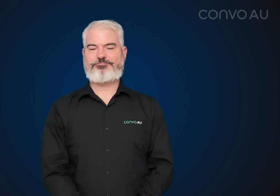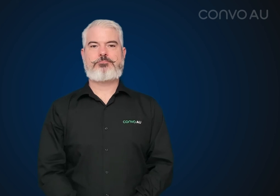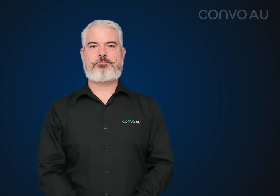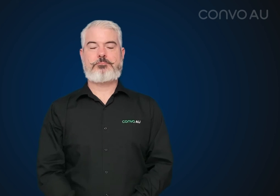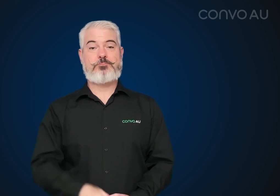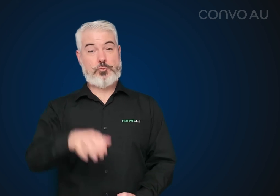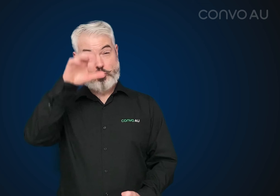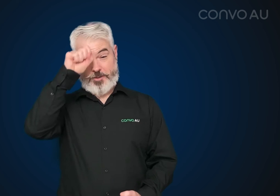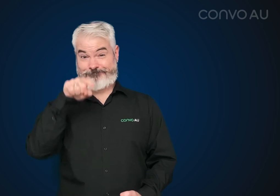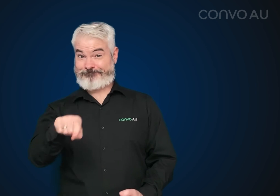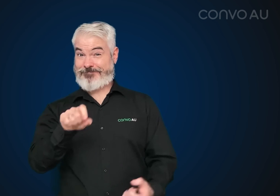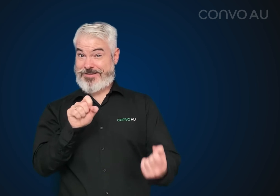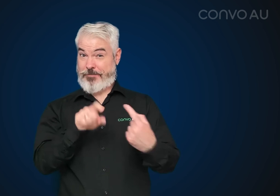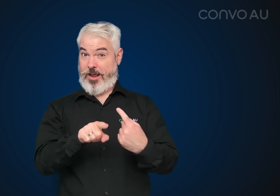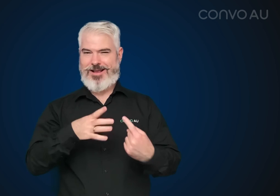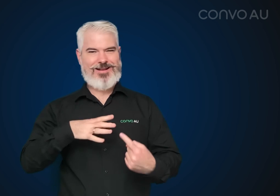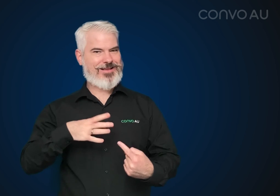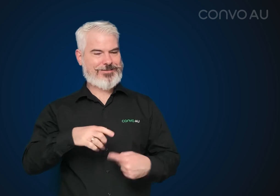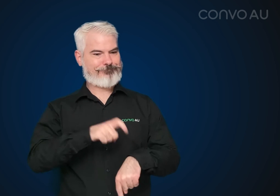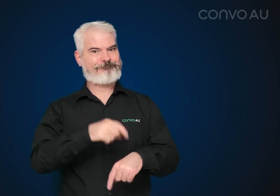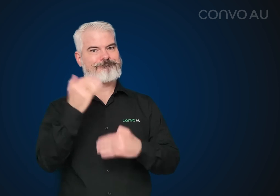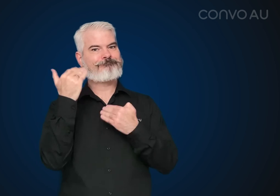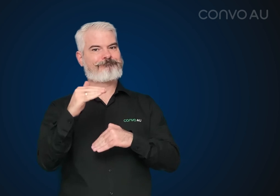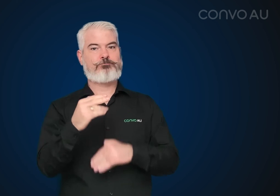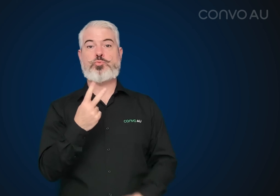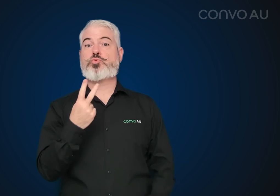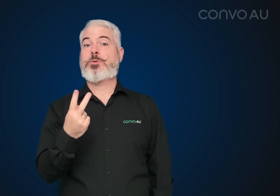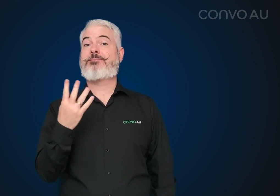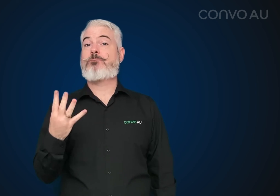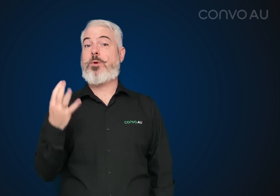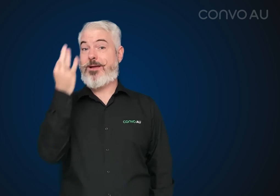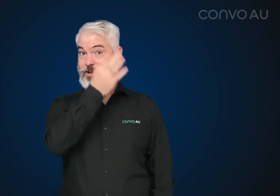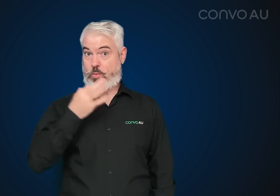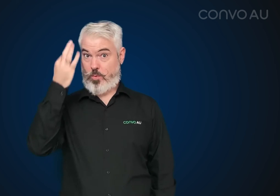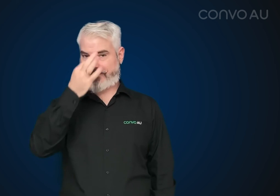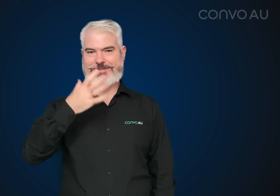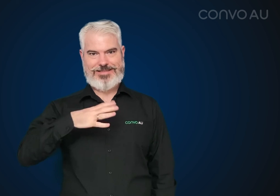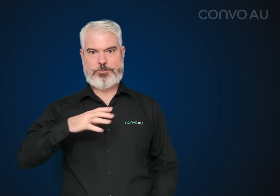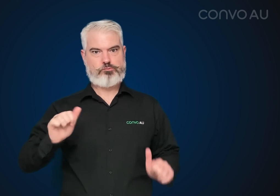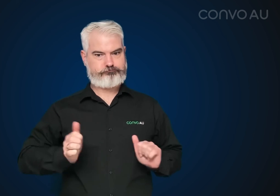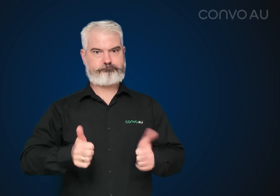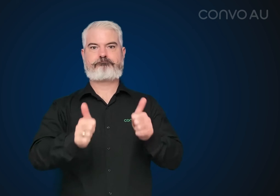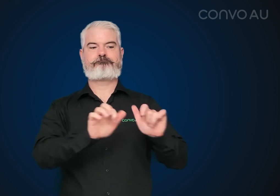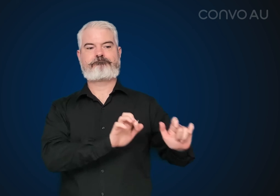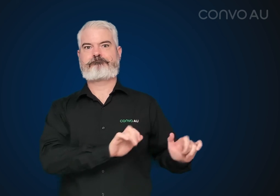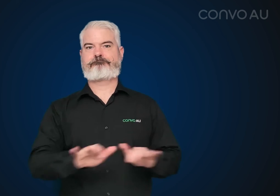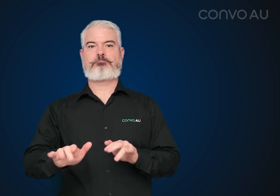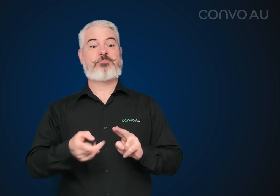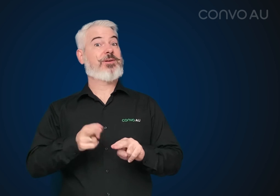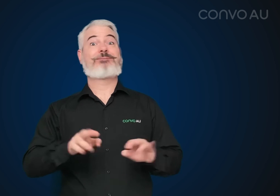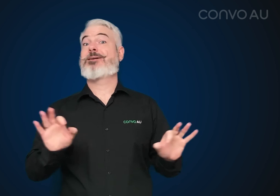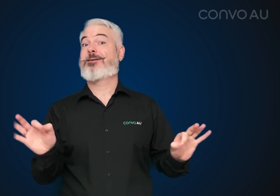Be aware that you have 24 hours to do this action